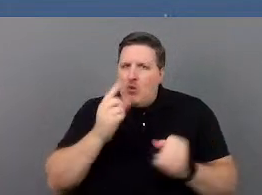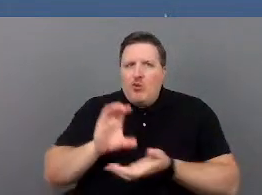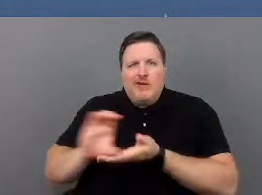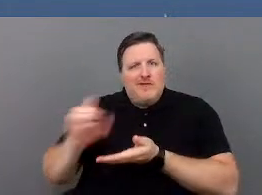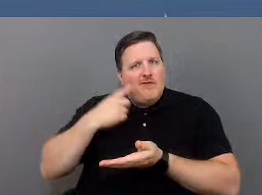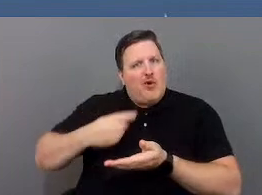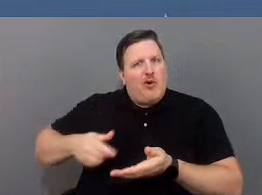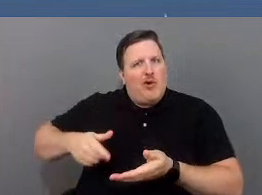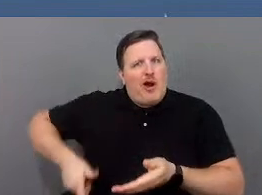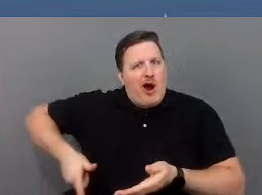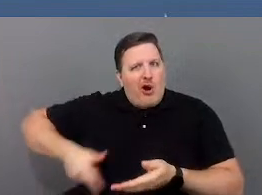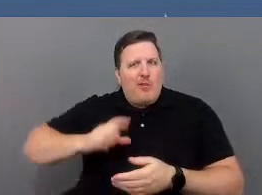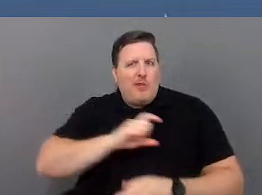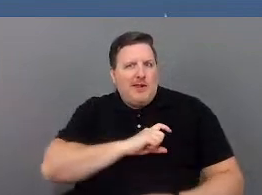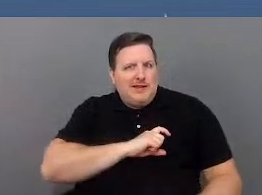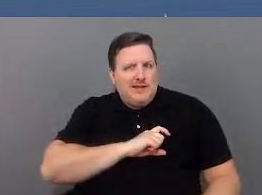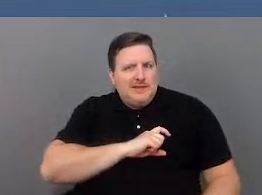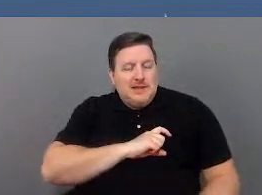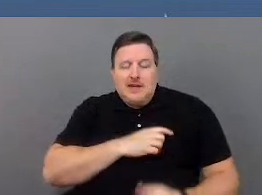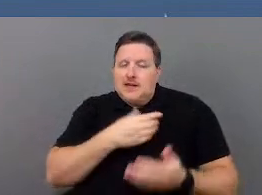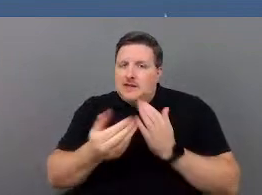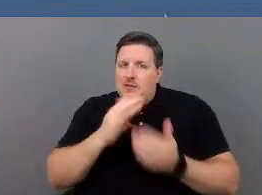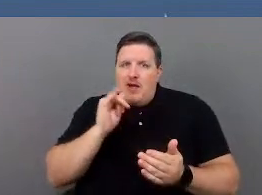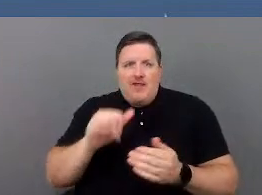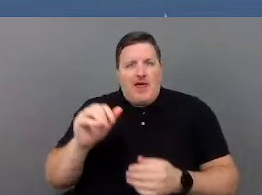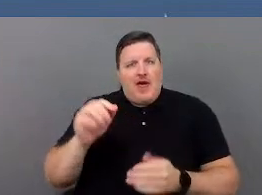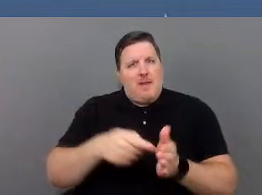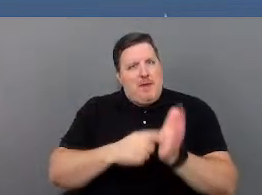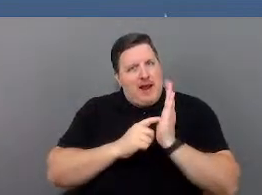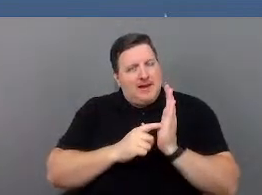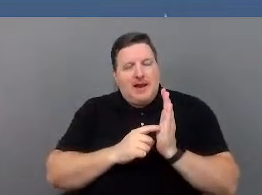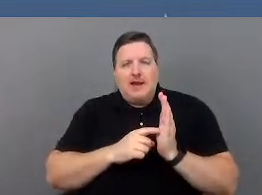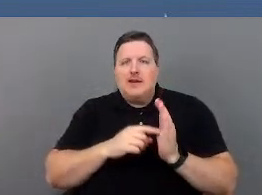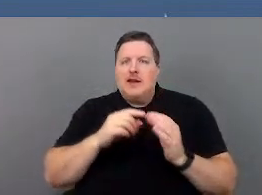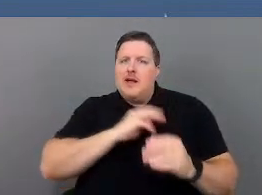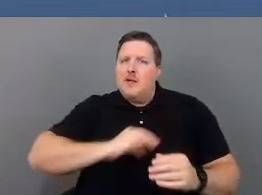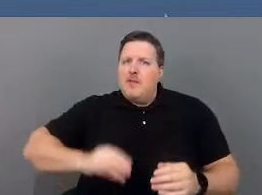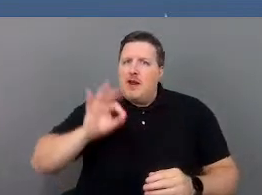DESPITE THIS MANDATE, MAYOR FREY'S PROPOSED BUDGET ASKS FOR $190 MILLION FOR